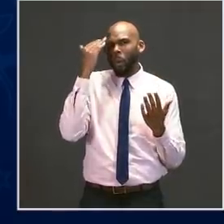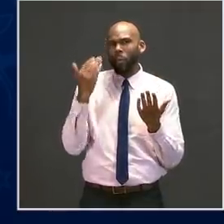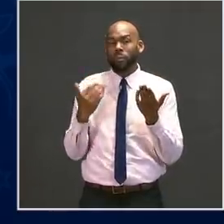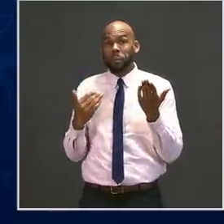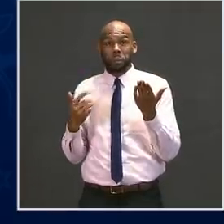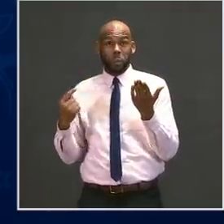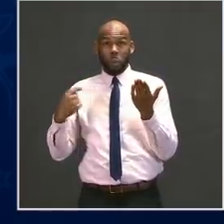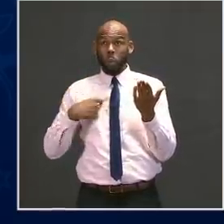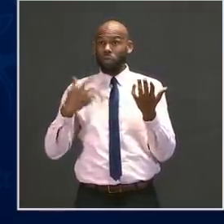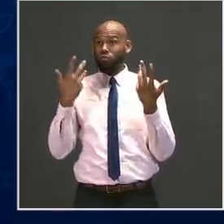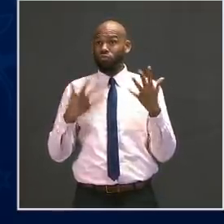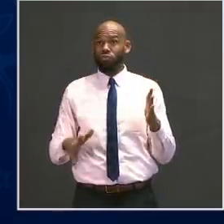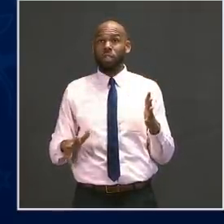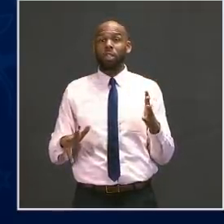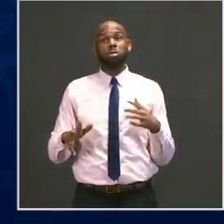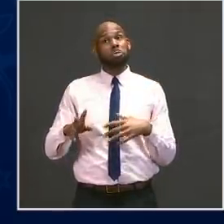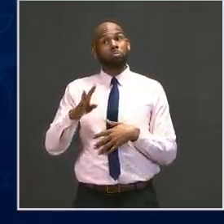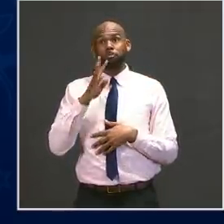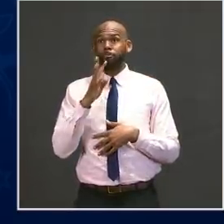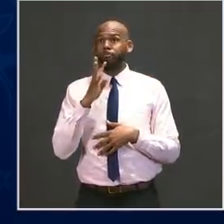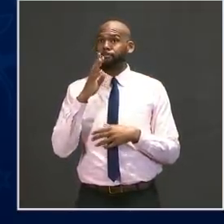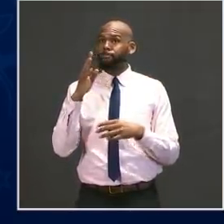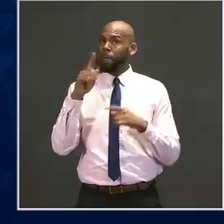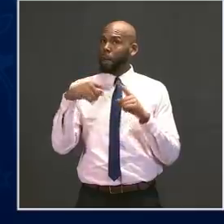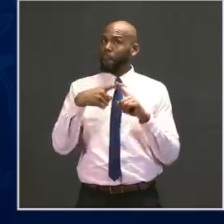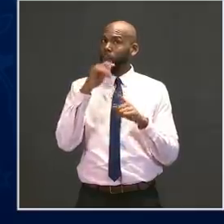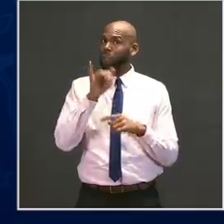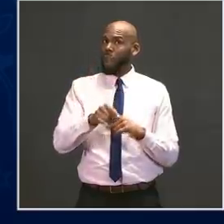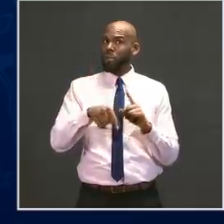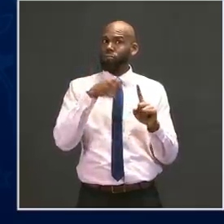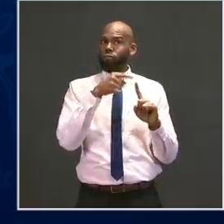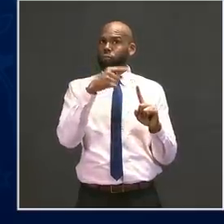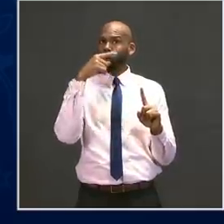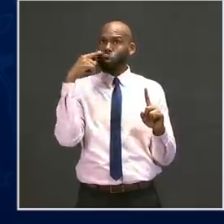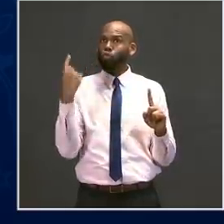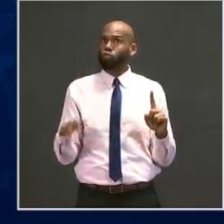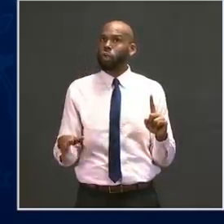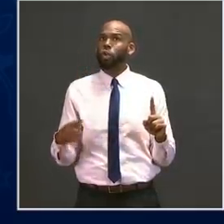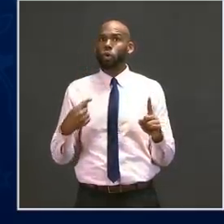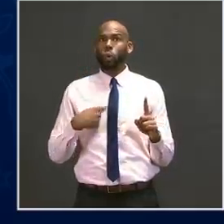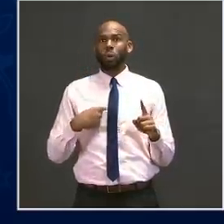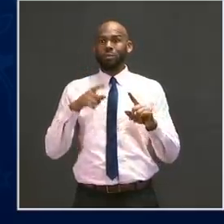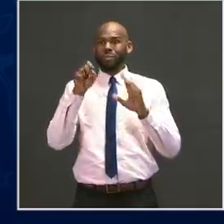it's been raised directly with the Russians. Of course, as we've read out from here, from the State Department,